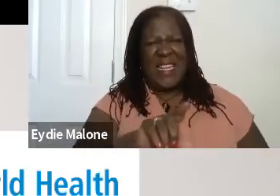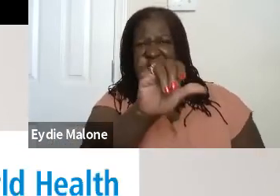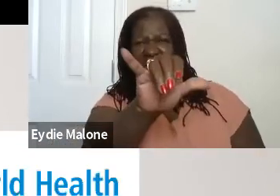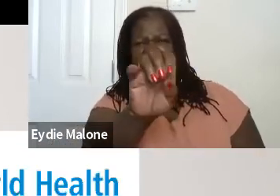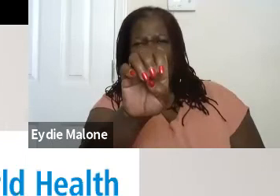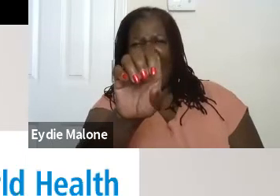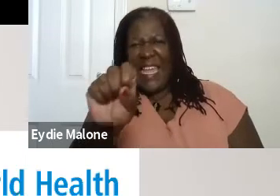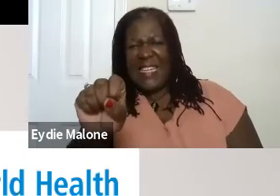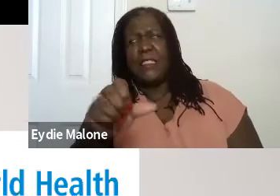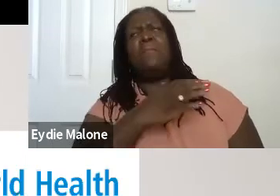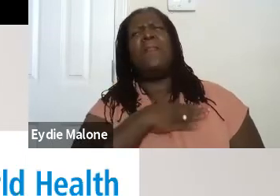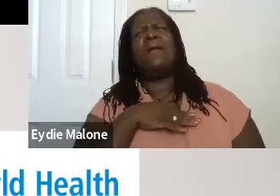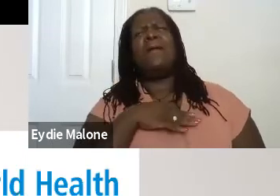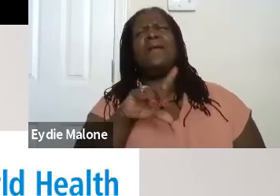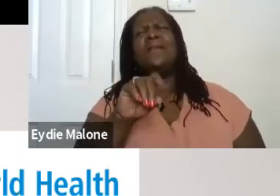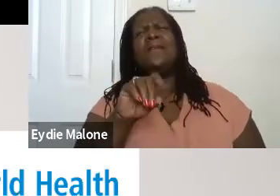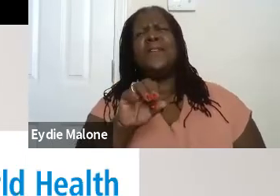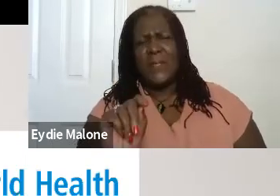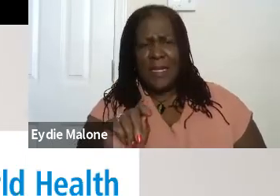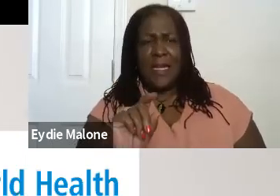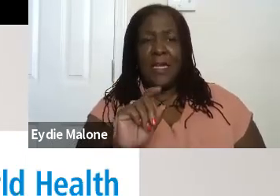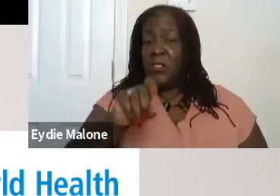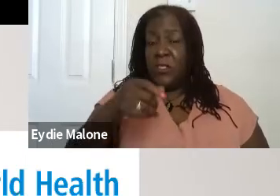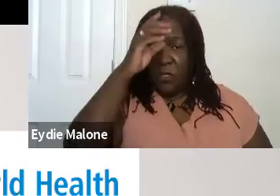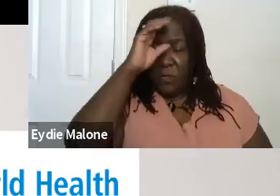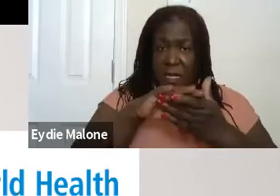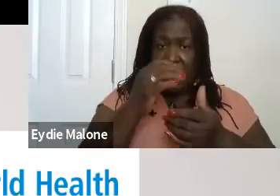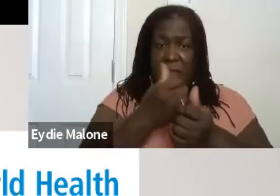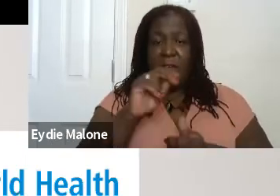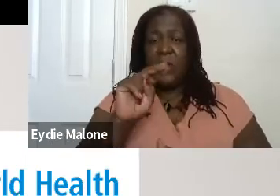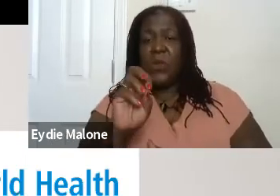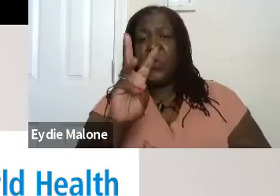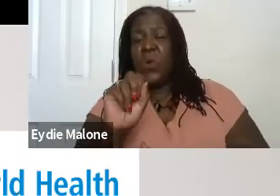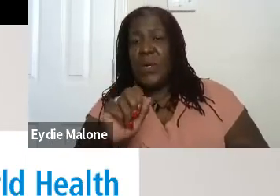please do. Should you believe every news show or every person's blog who you don't even